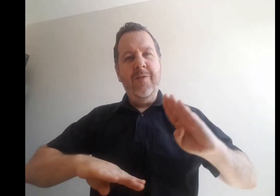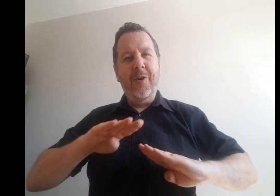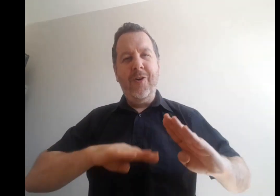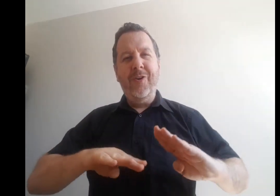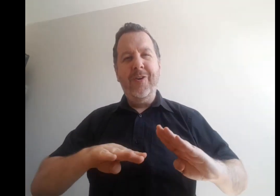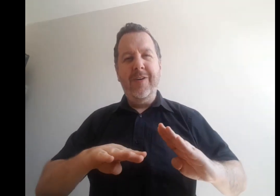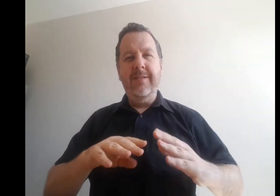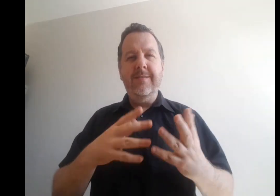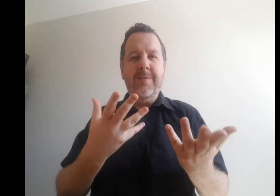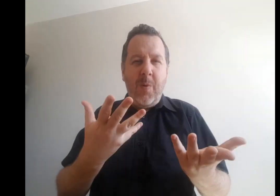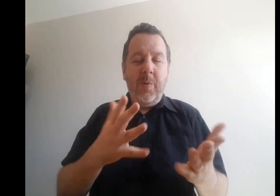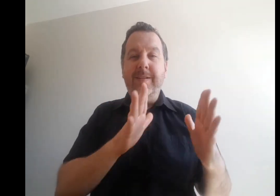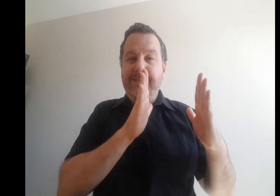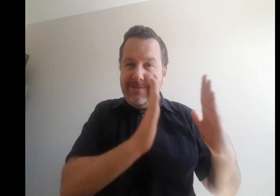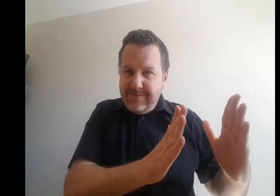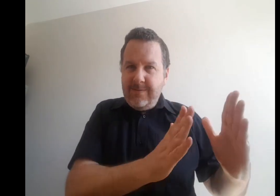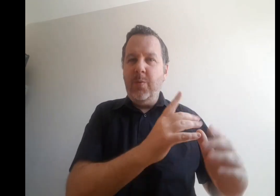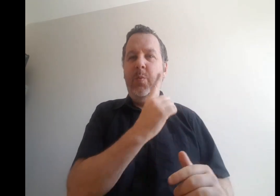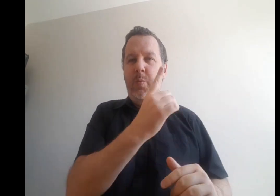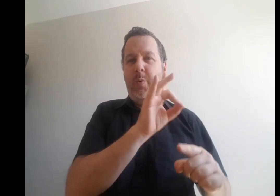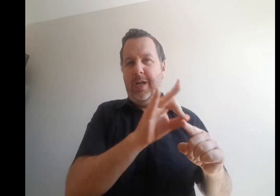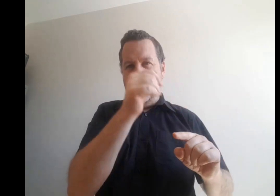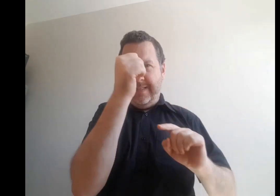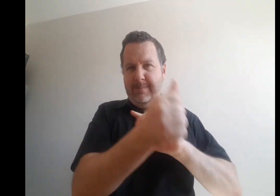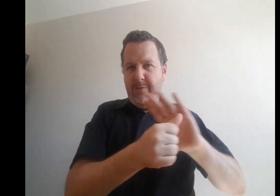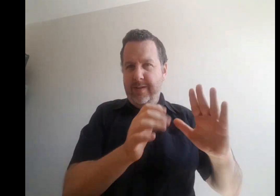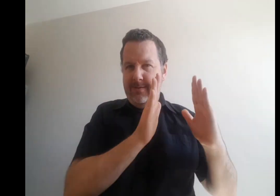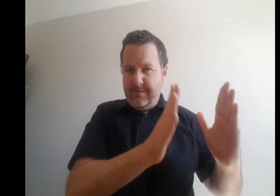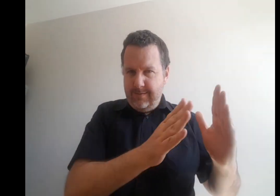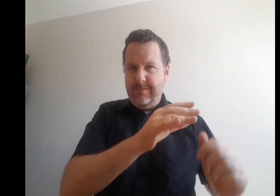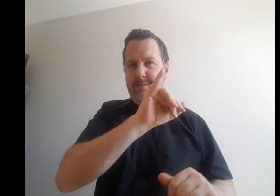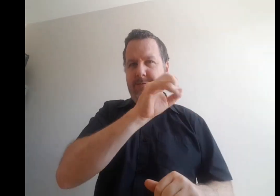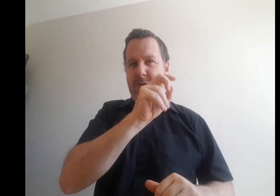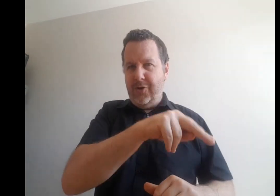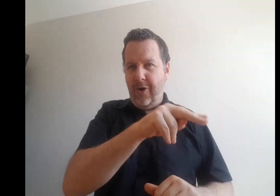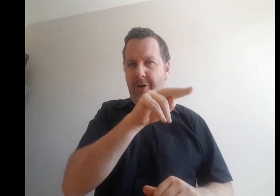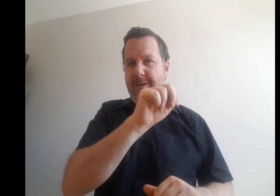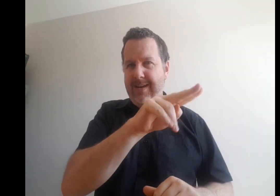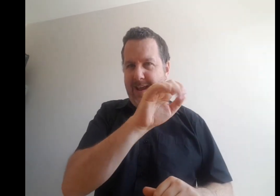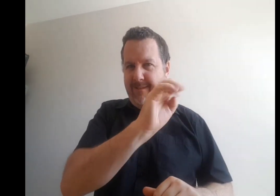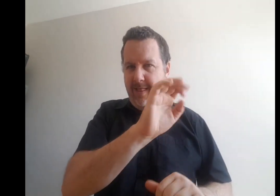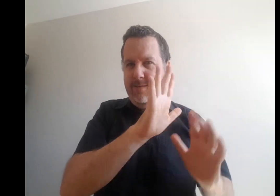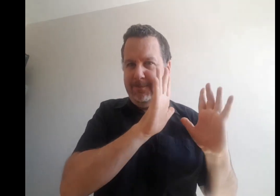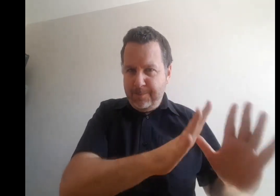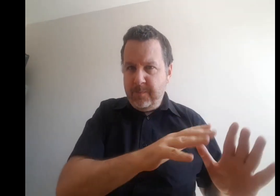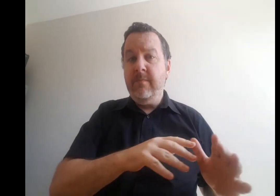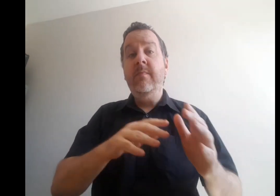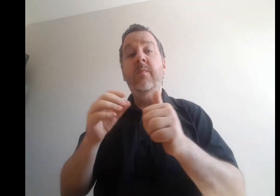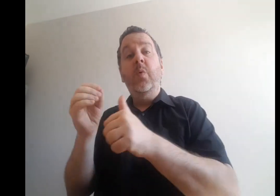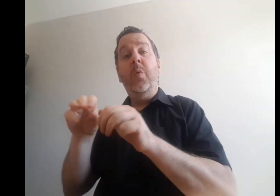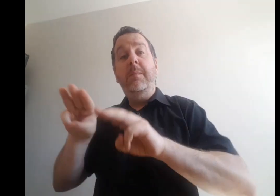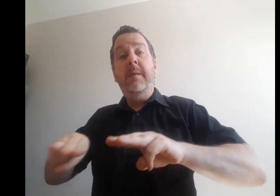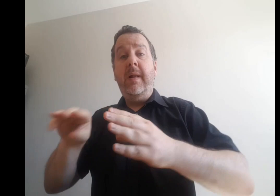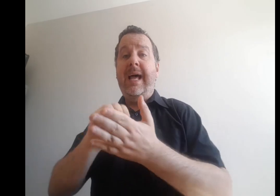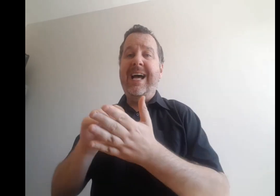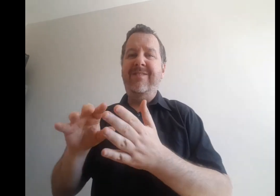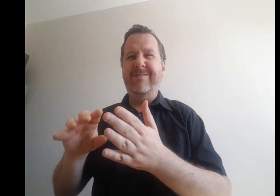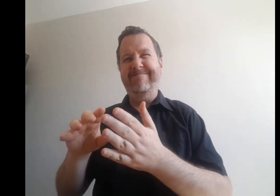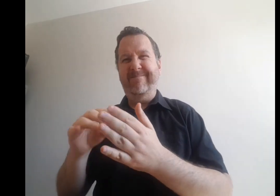So that's one kind of experience. A lot of people had other less successful experiences.